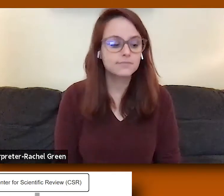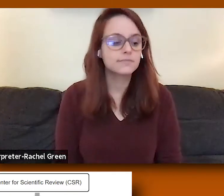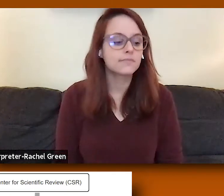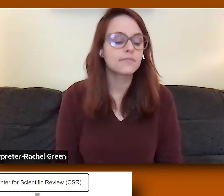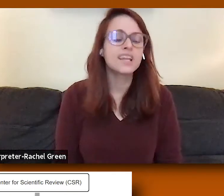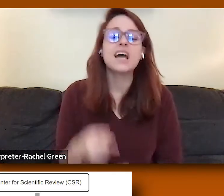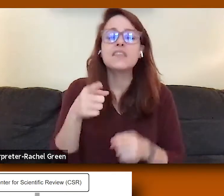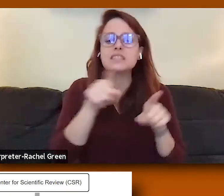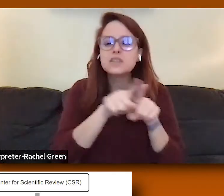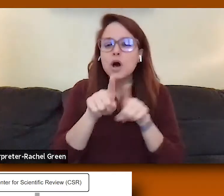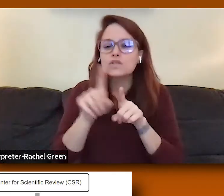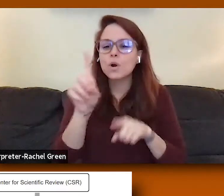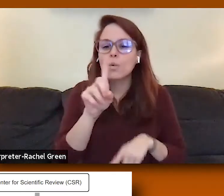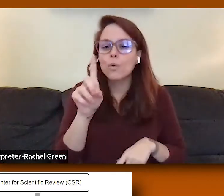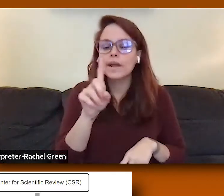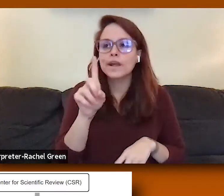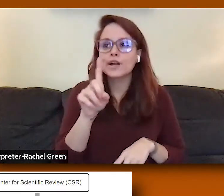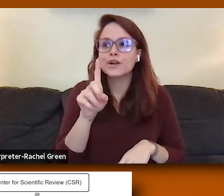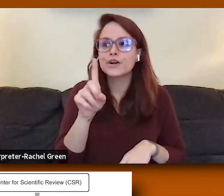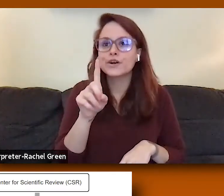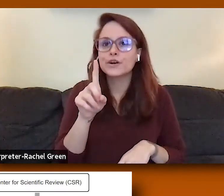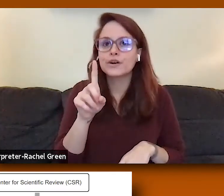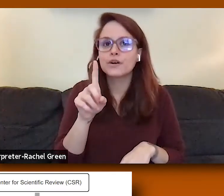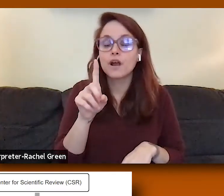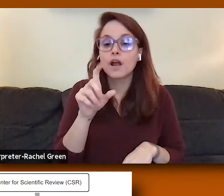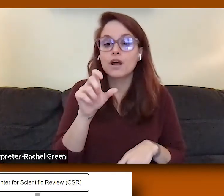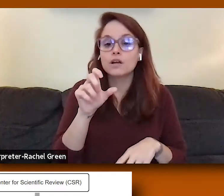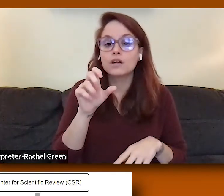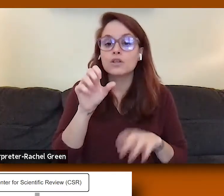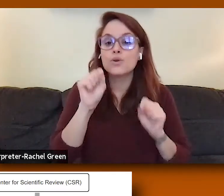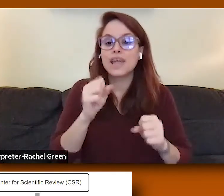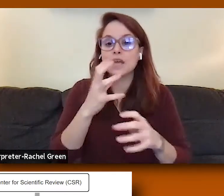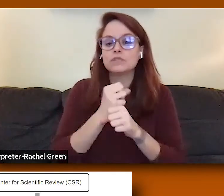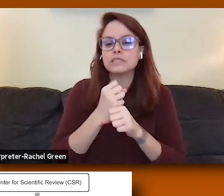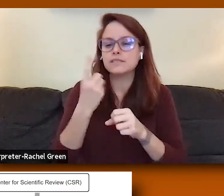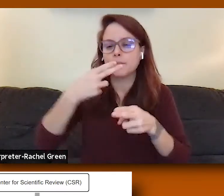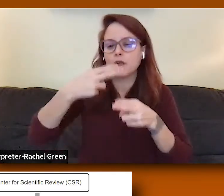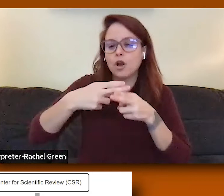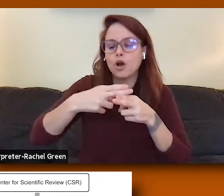This is also the stage where you could receive a "just in time" request--